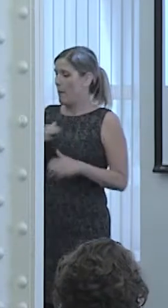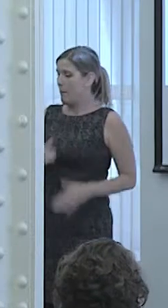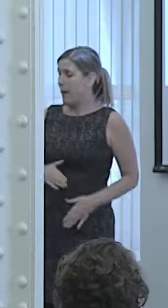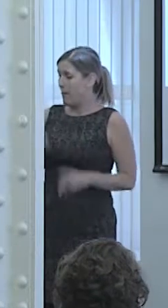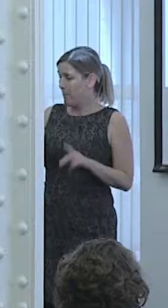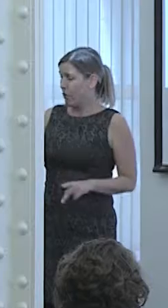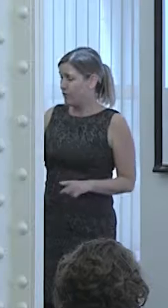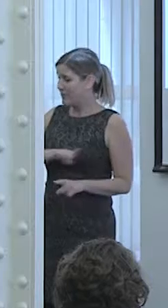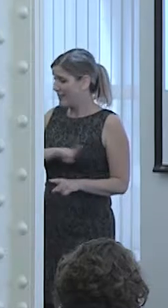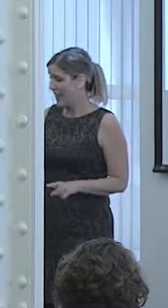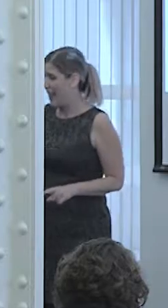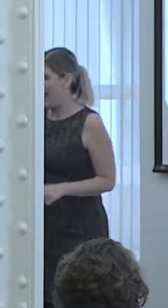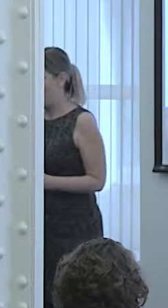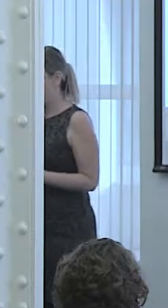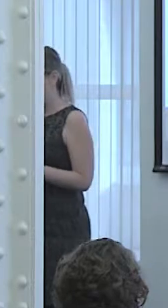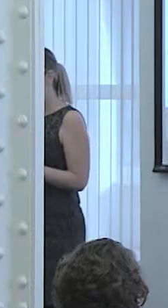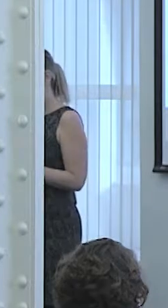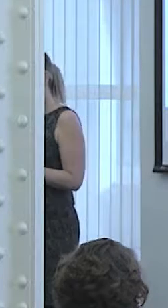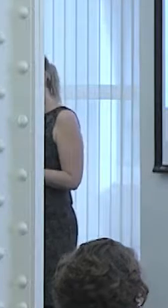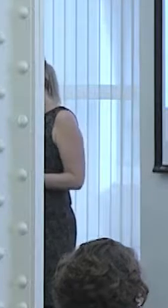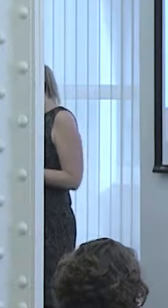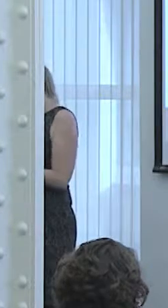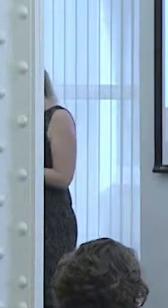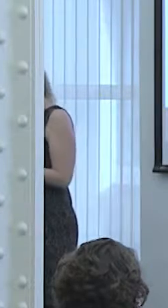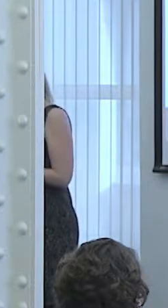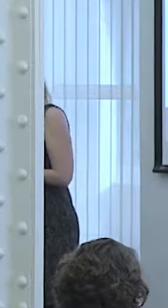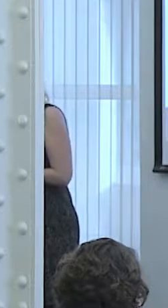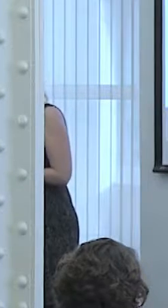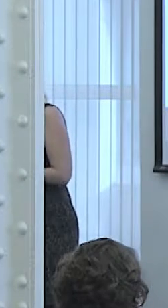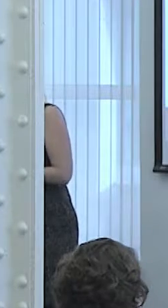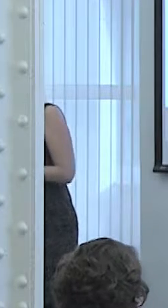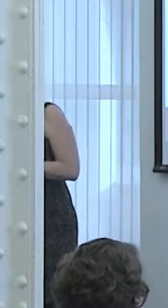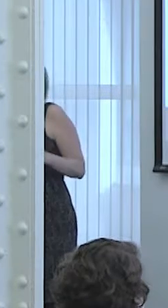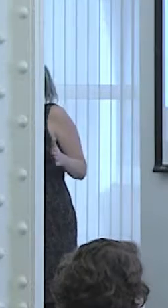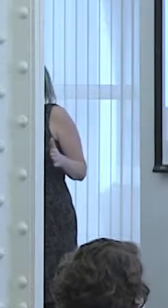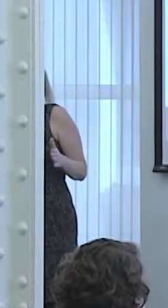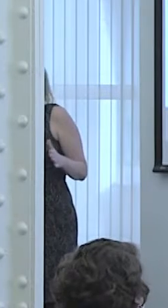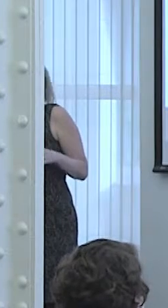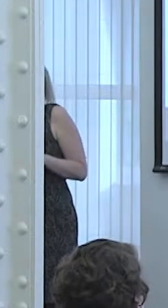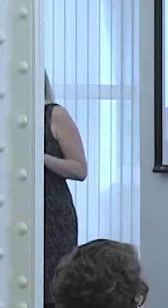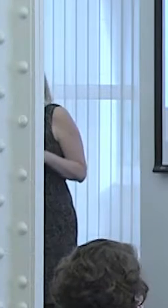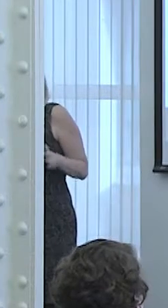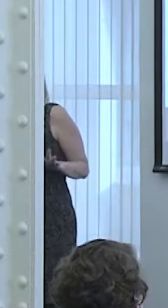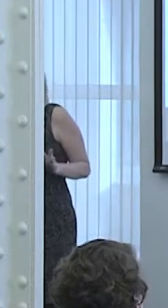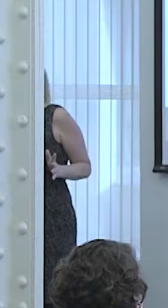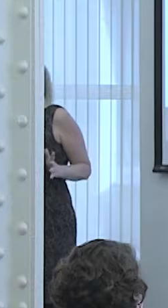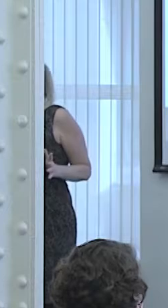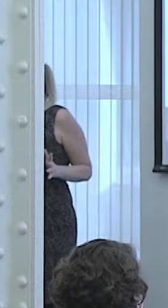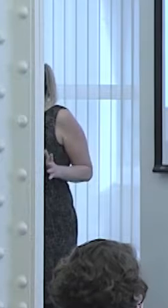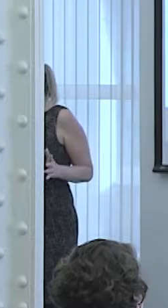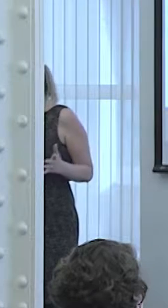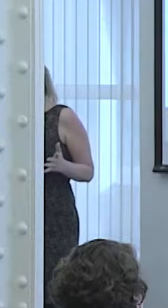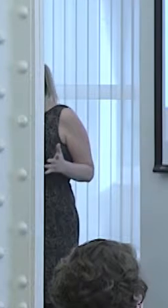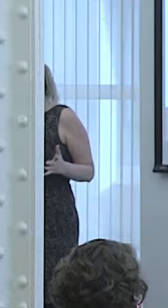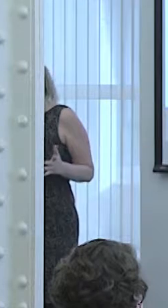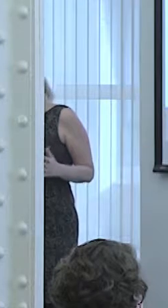and asks you about these things, you also have the right to be like, "It's none of your business." Cause guess what? It's not.